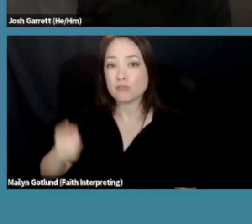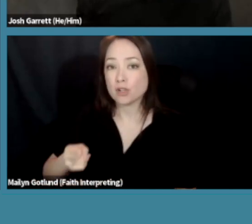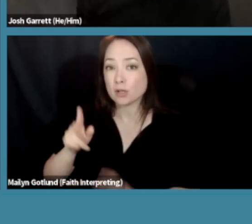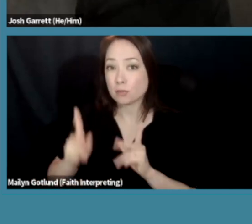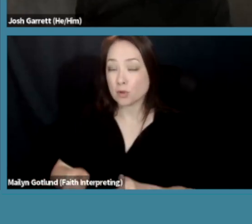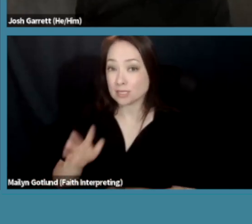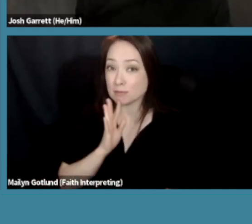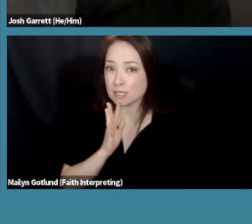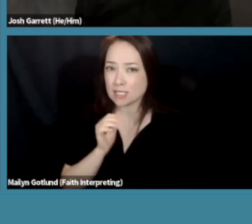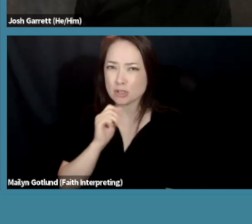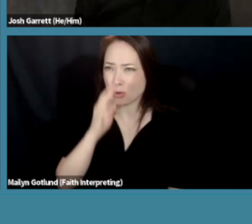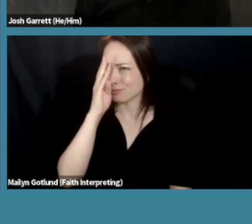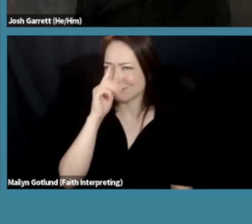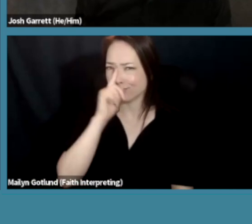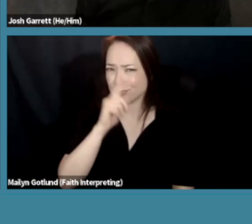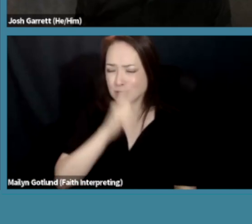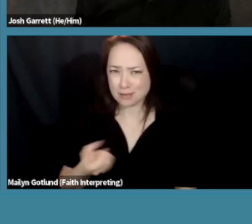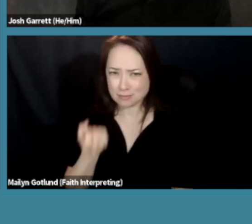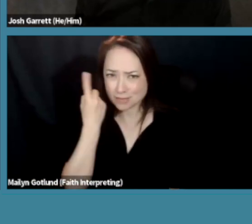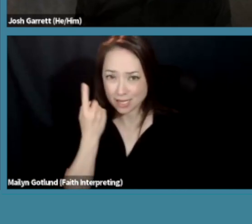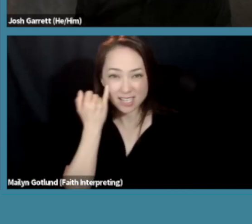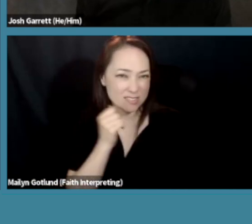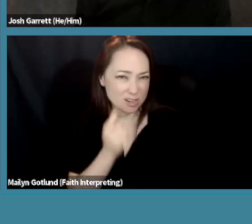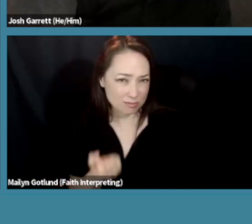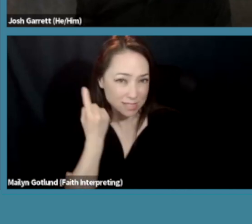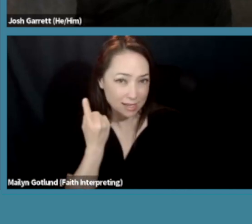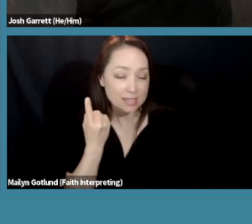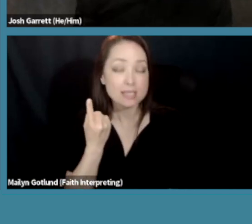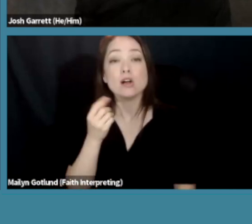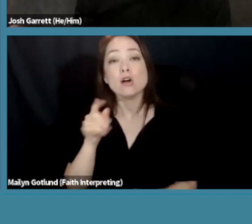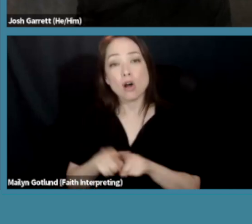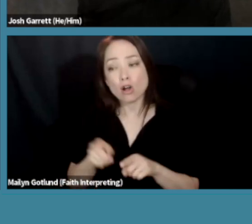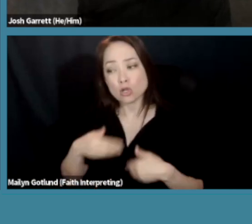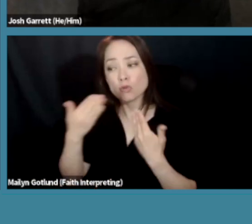understand if you don't. You can also provide email contact information versus phone numbers.